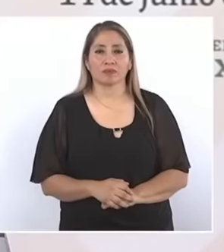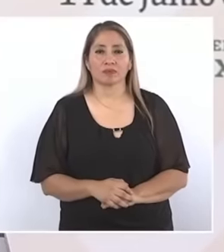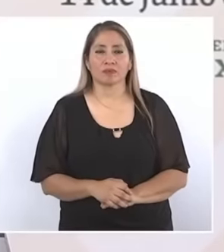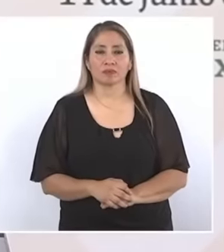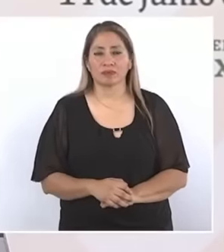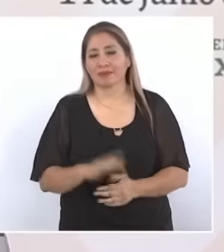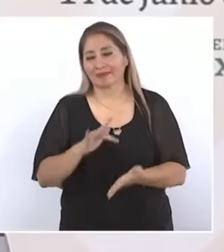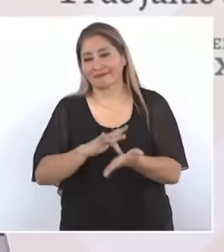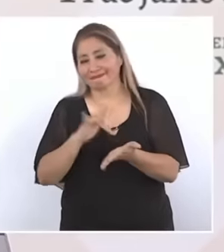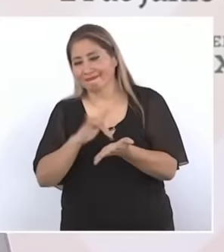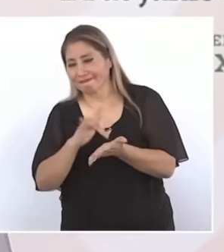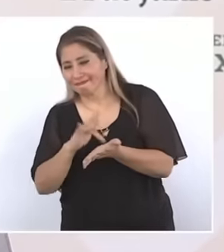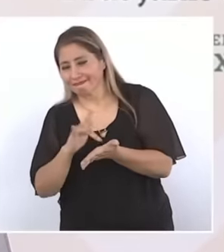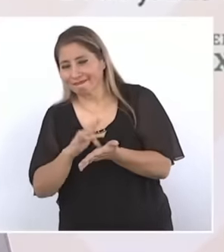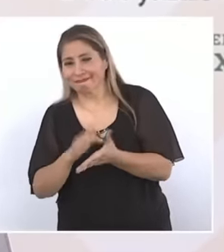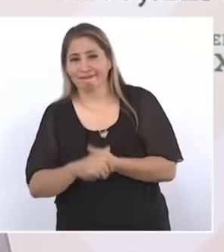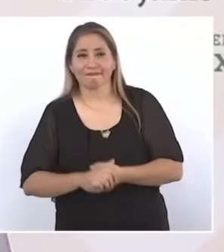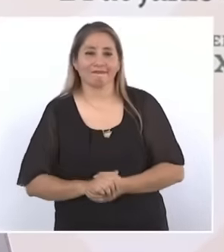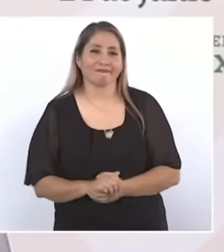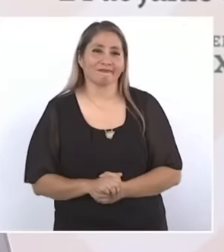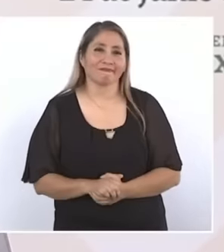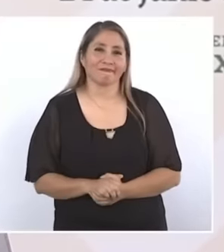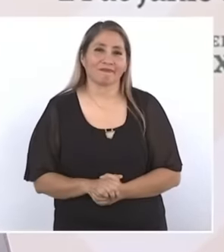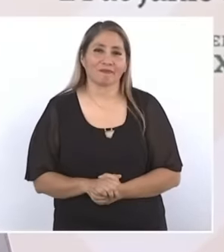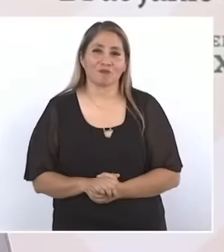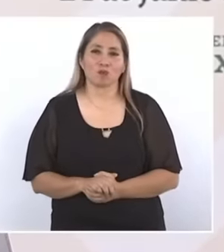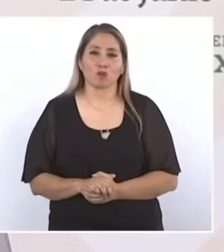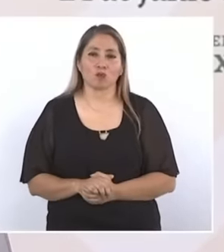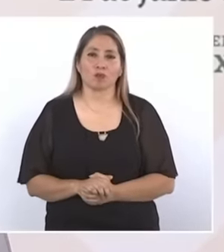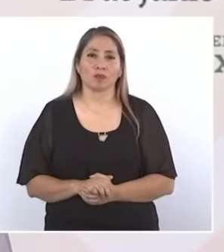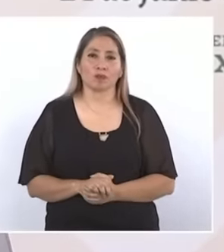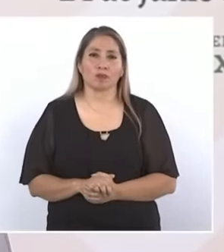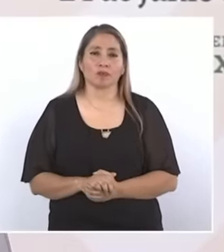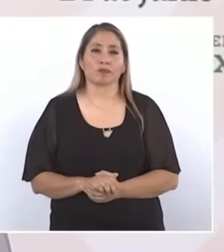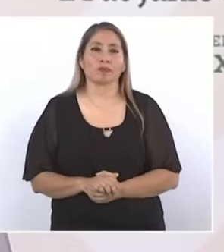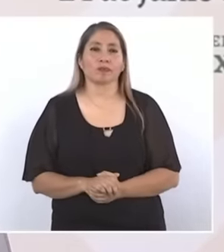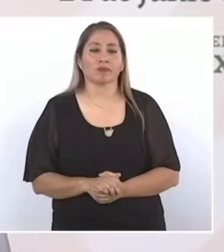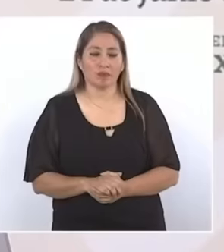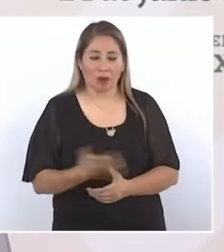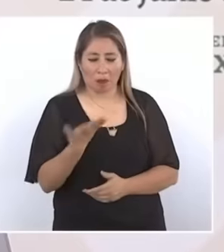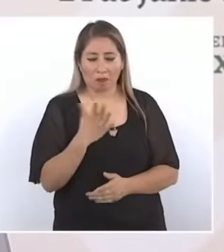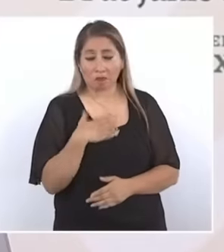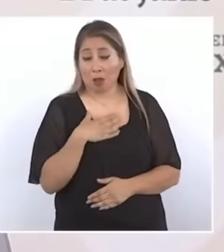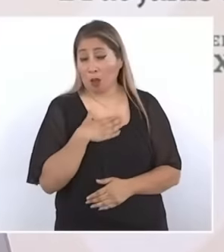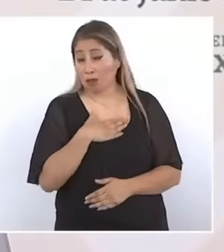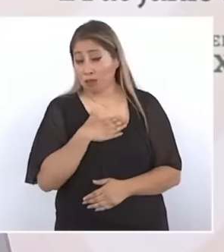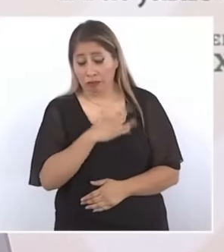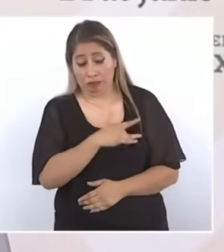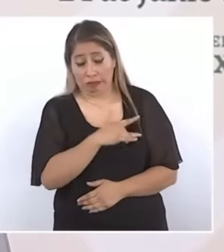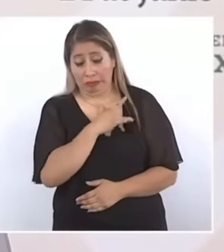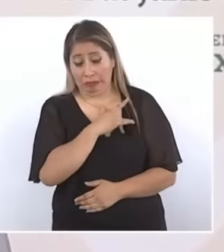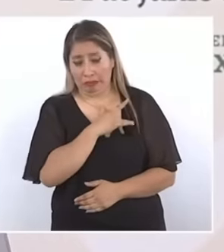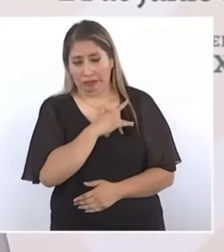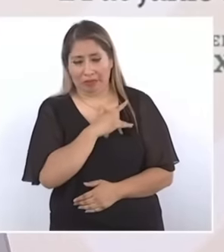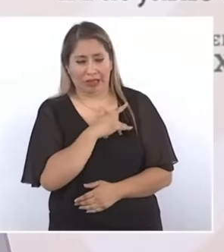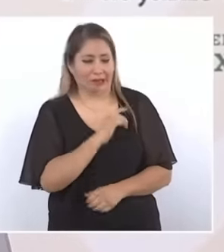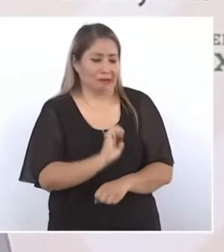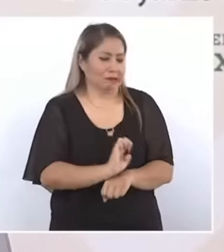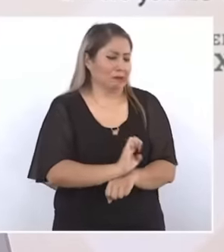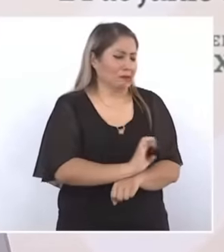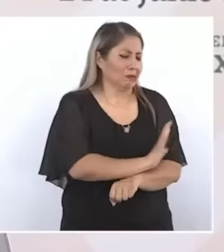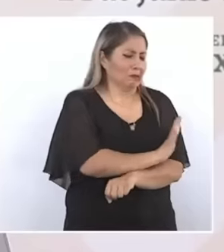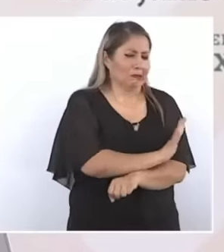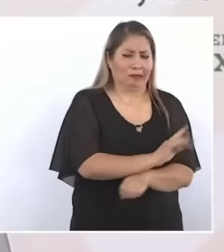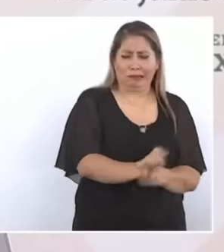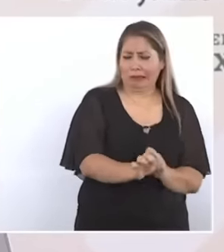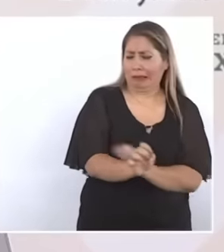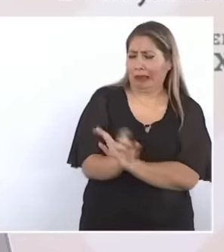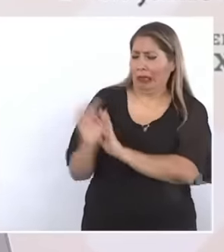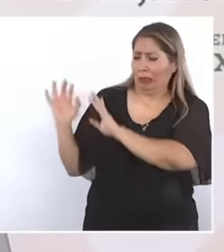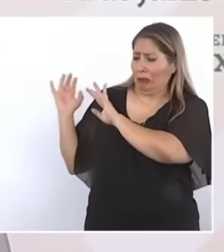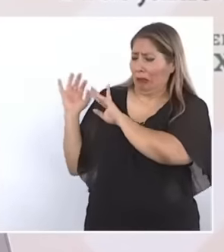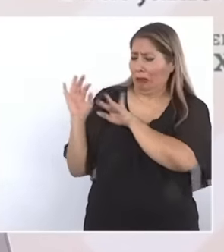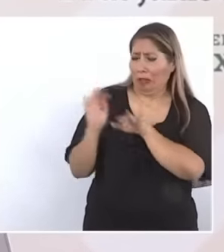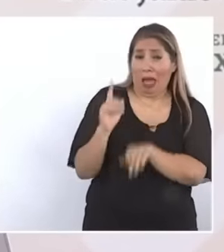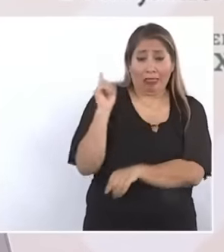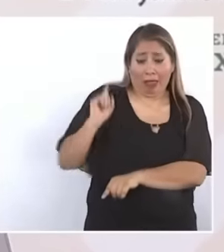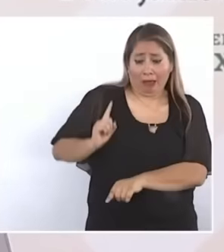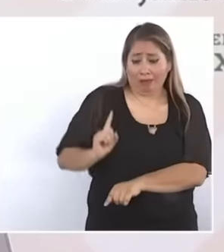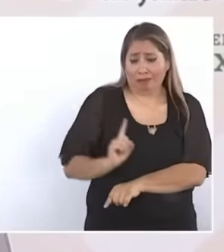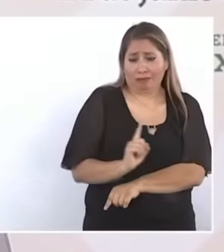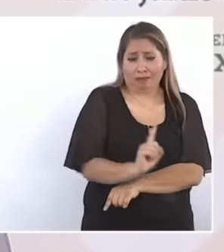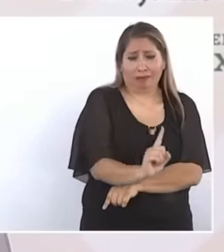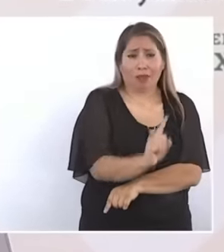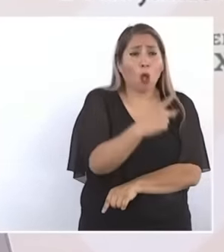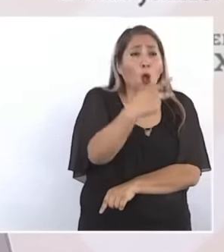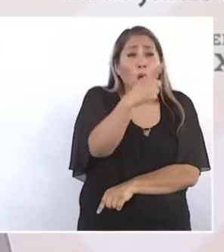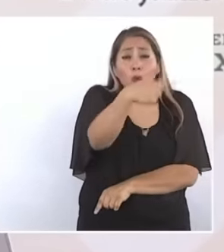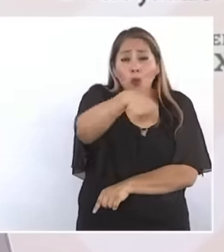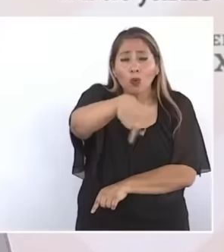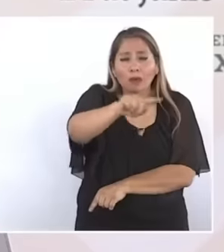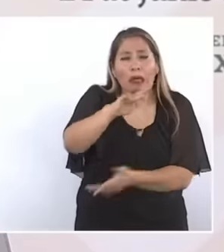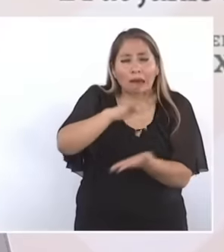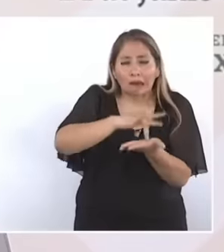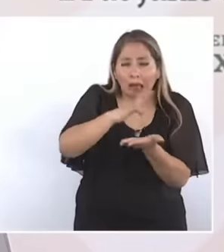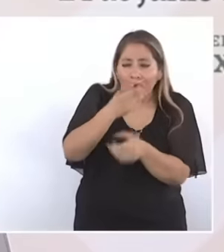. I feel very excited to be here with you. Thank you for the invitation